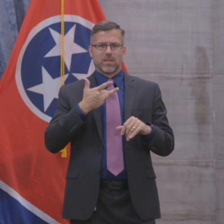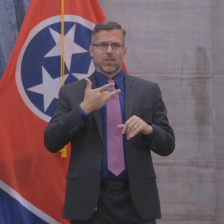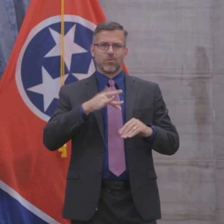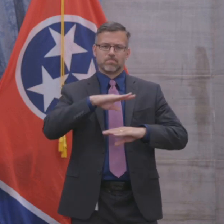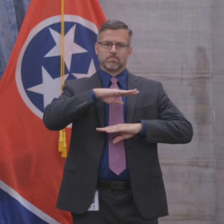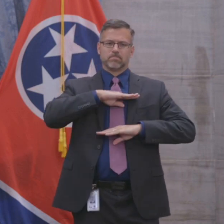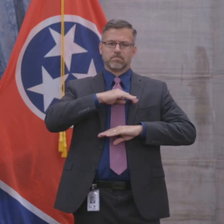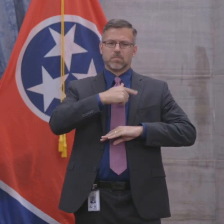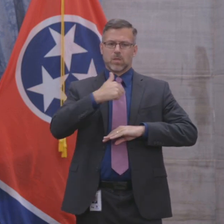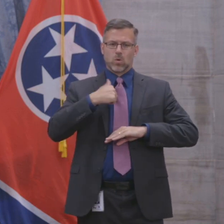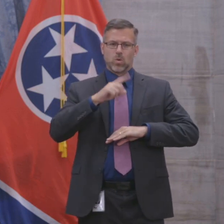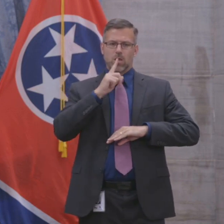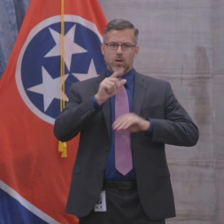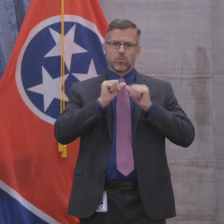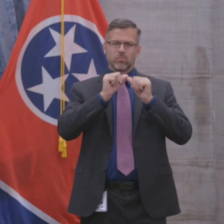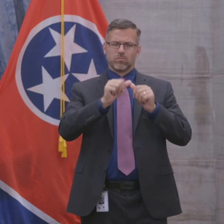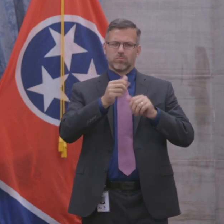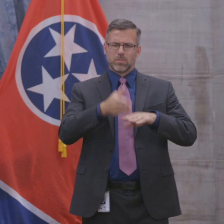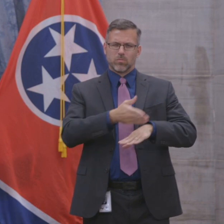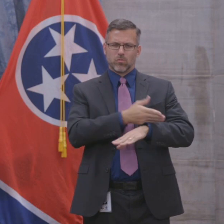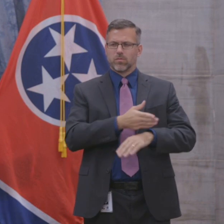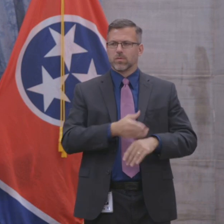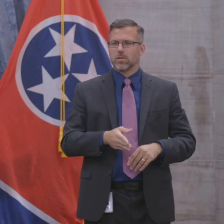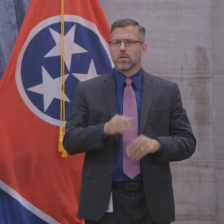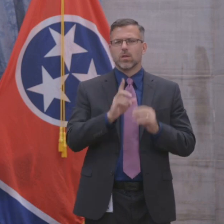Well, I -- I'm not comfortable with our state's